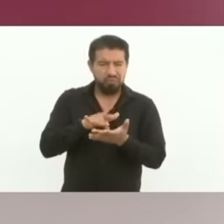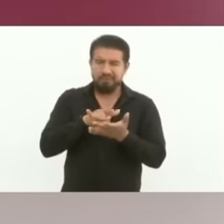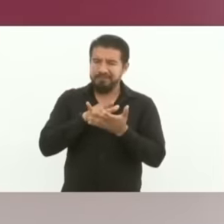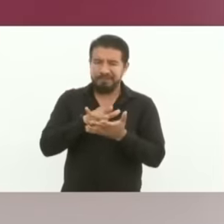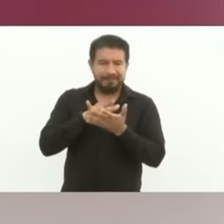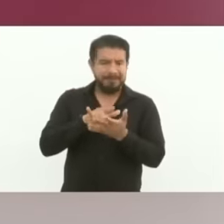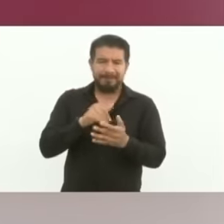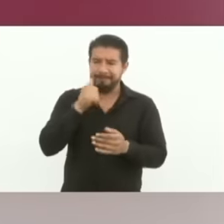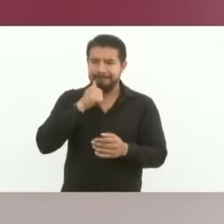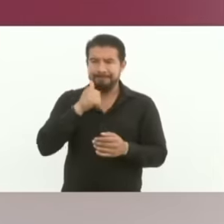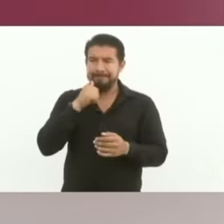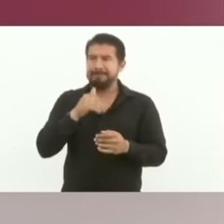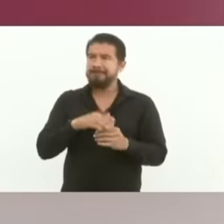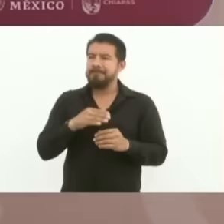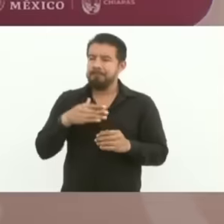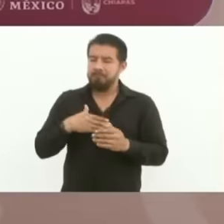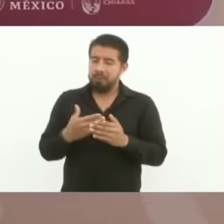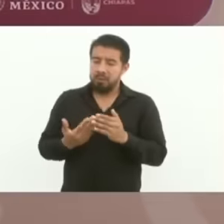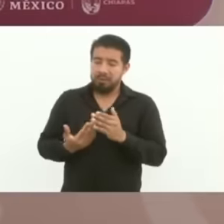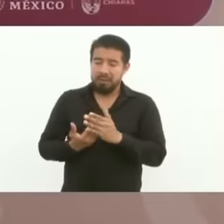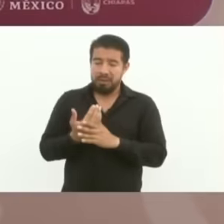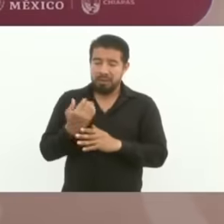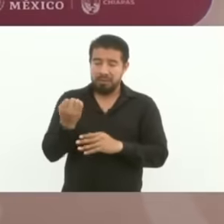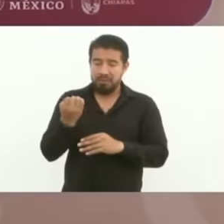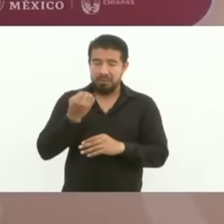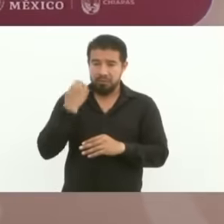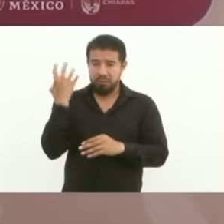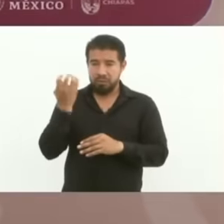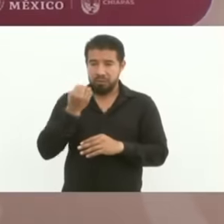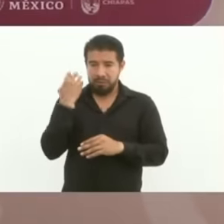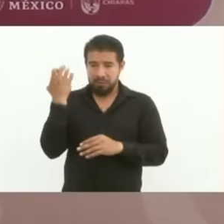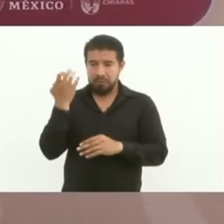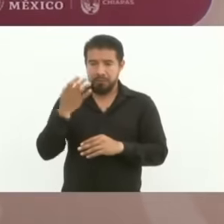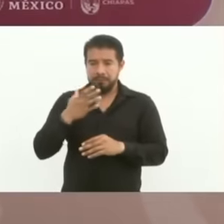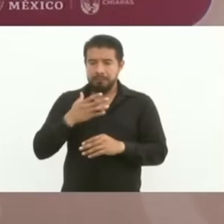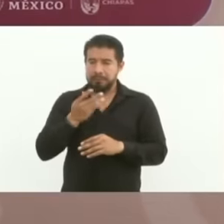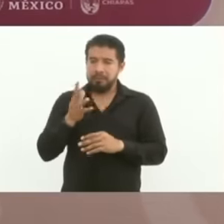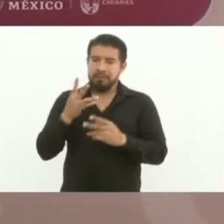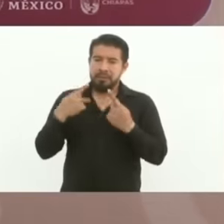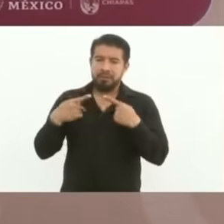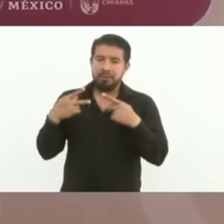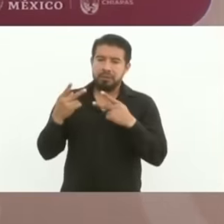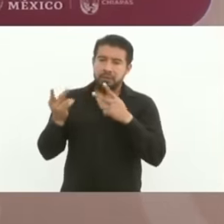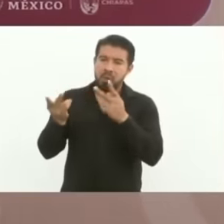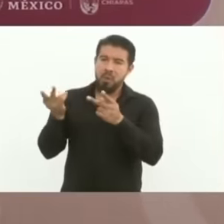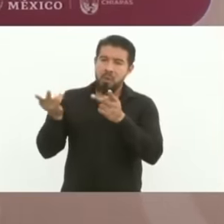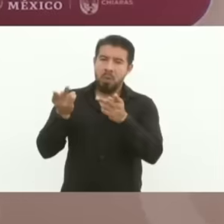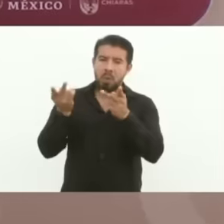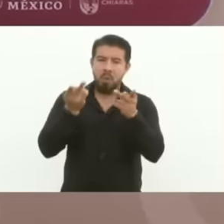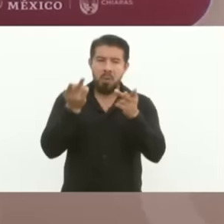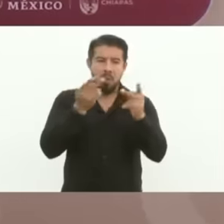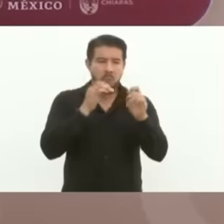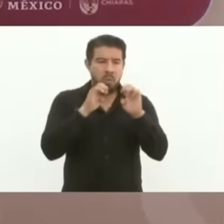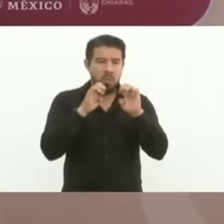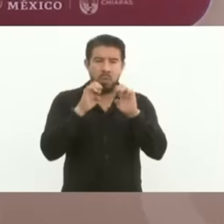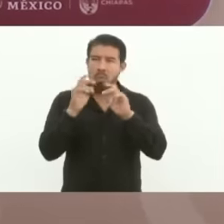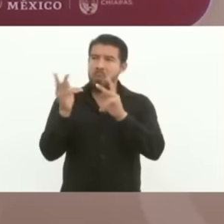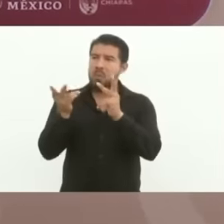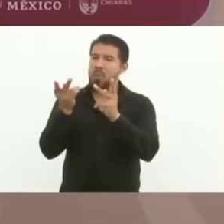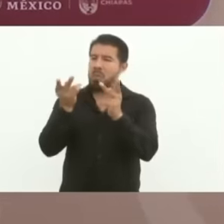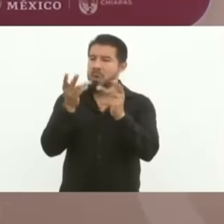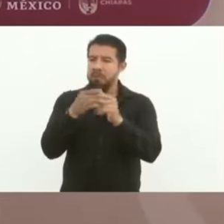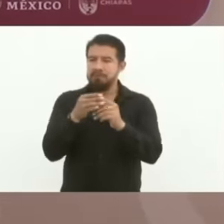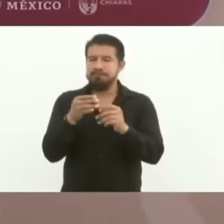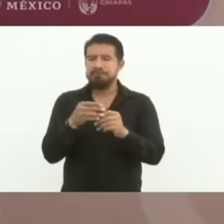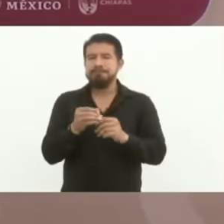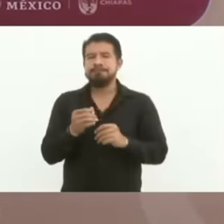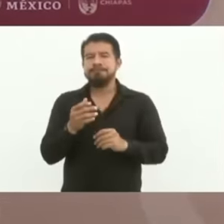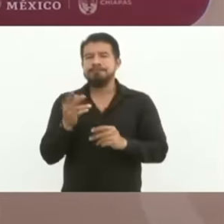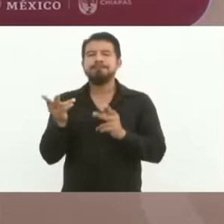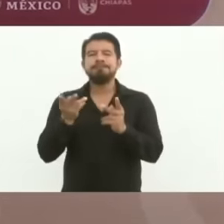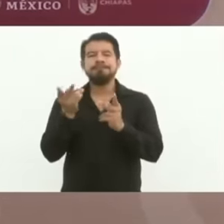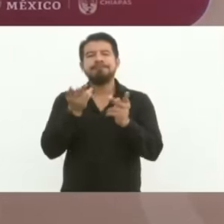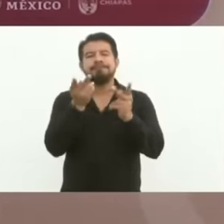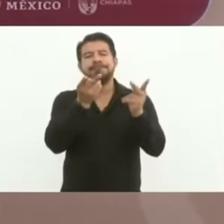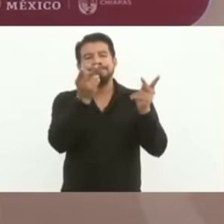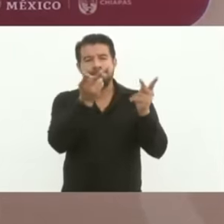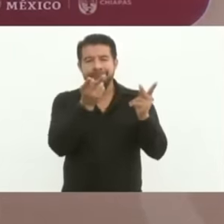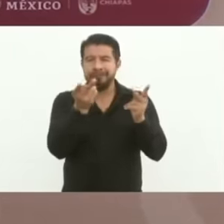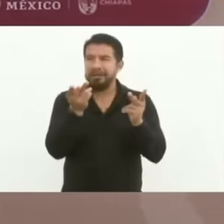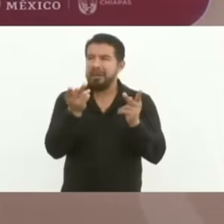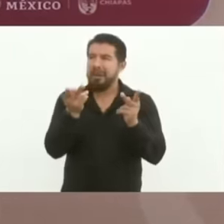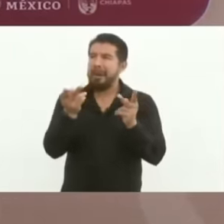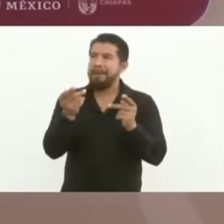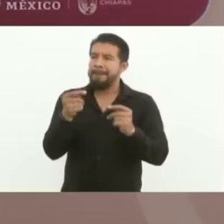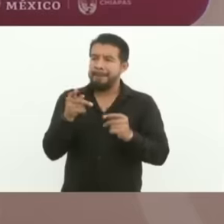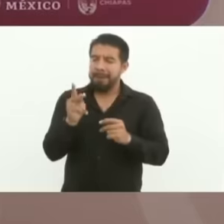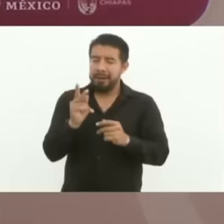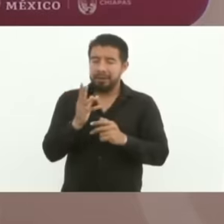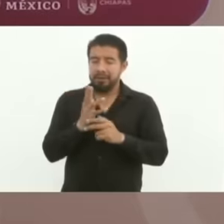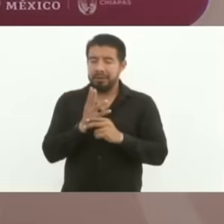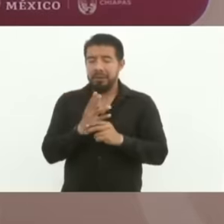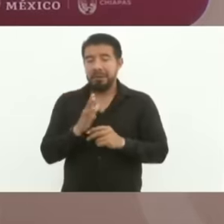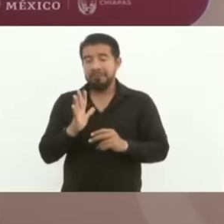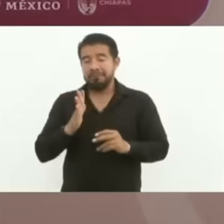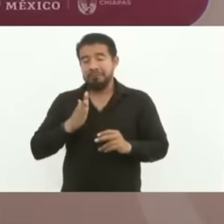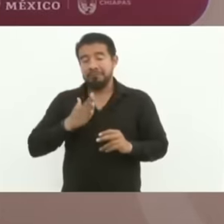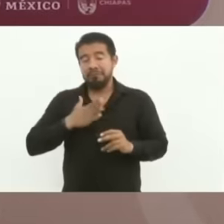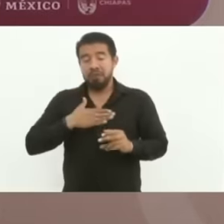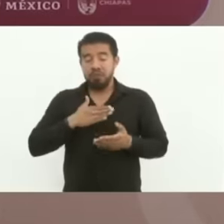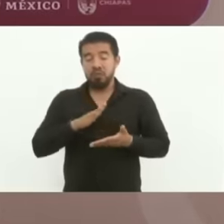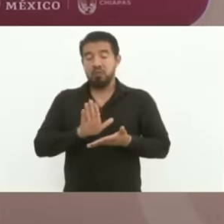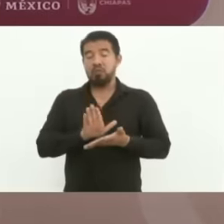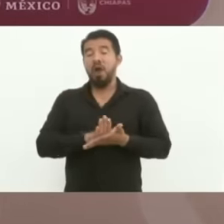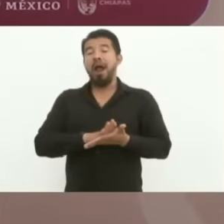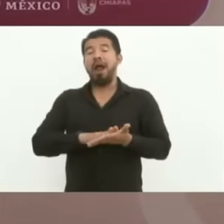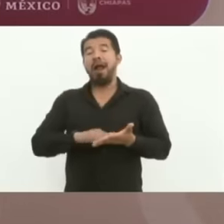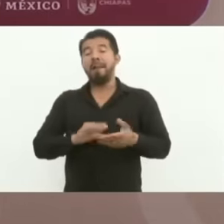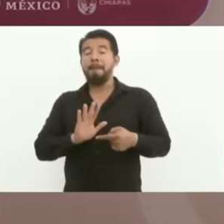knowing in the morning a survey is not something to brag about poorly they would say in my town we get